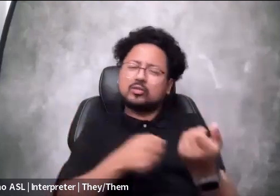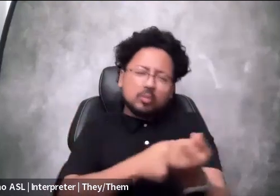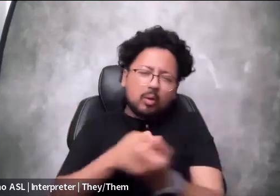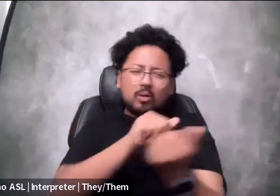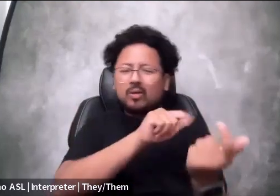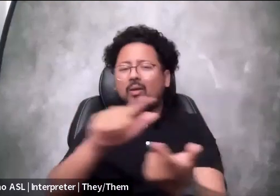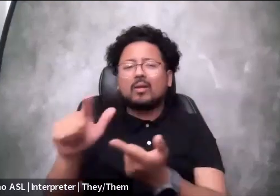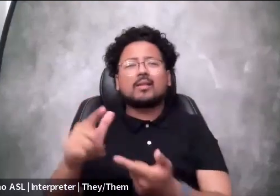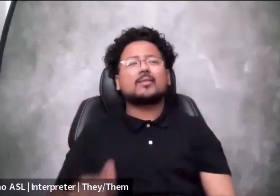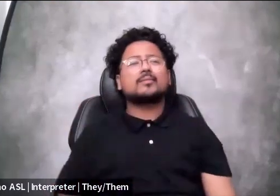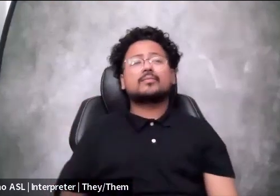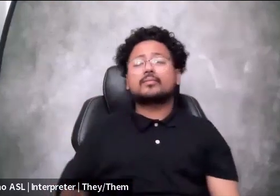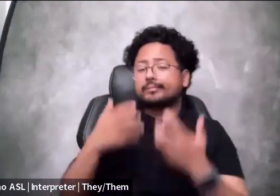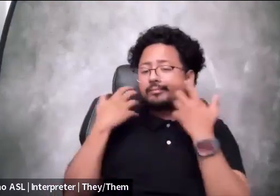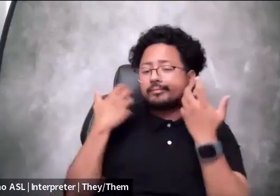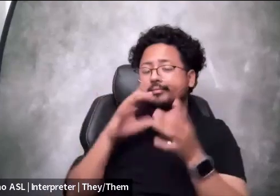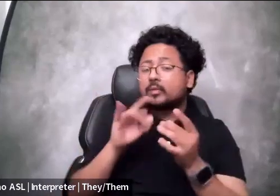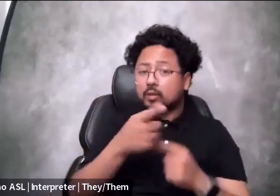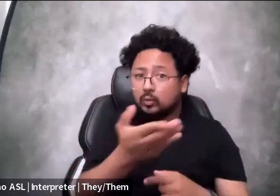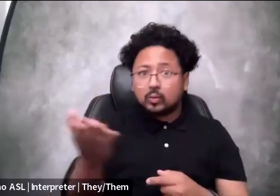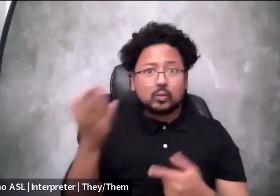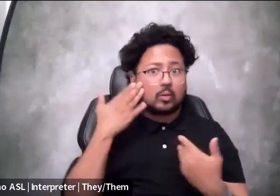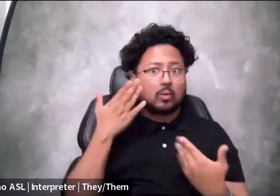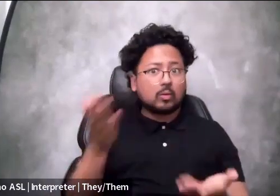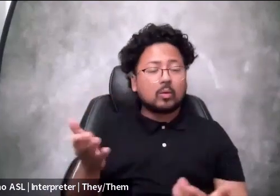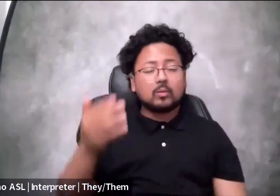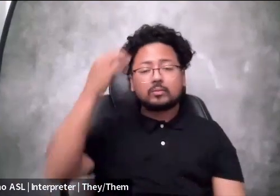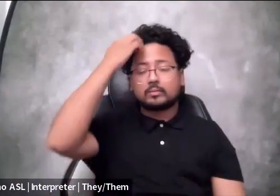And one thing that you all can do if you don't realize this is that if your